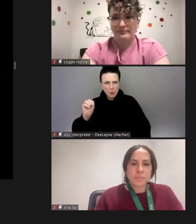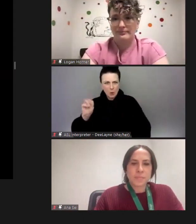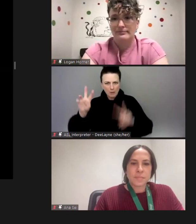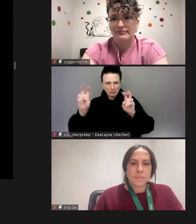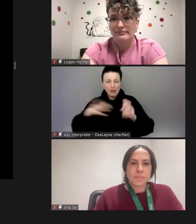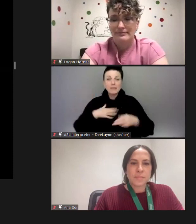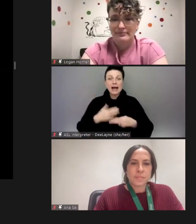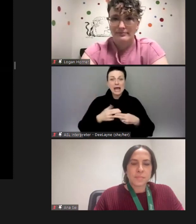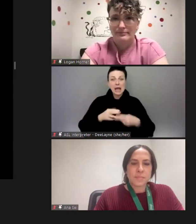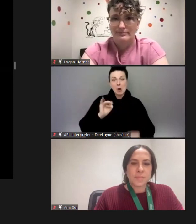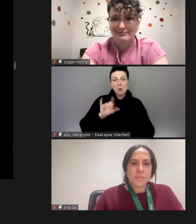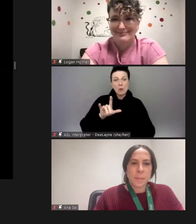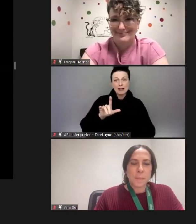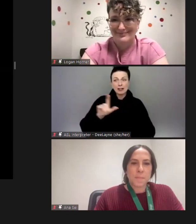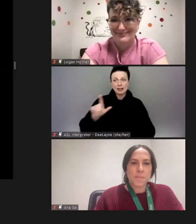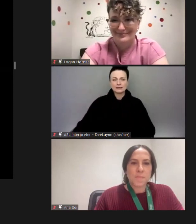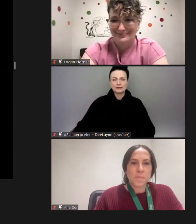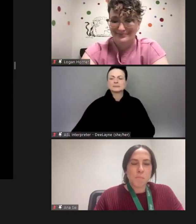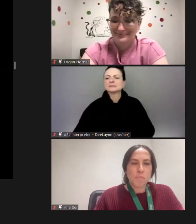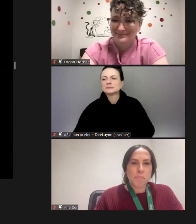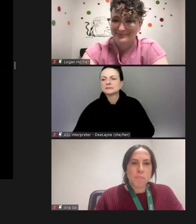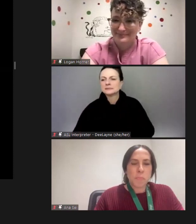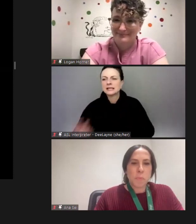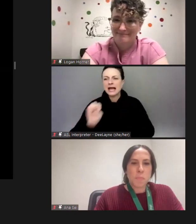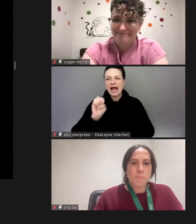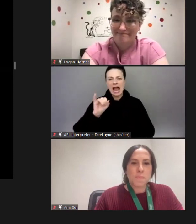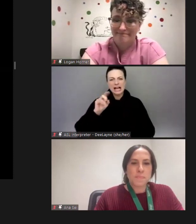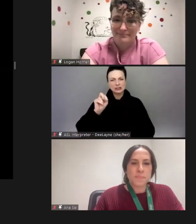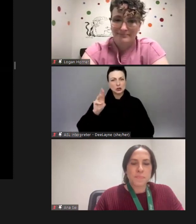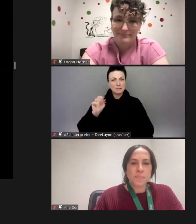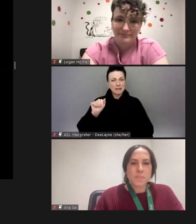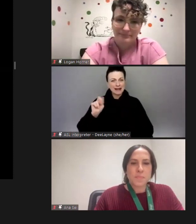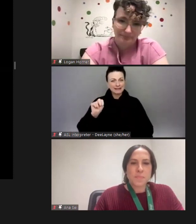from the national Center for hearing